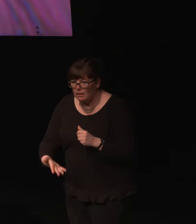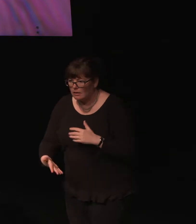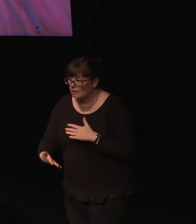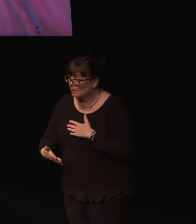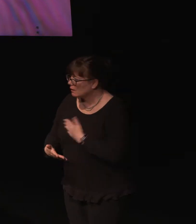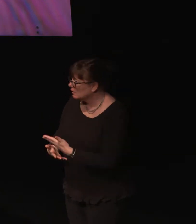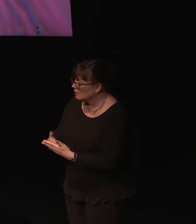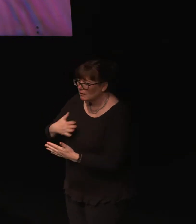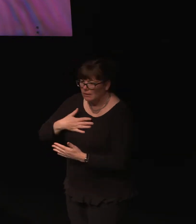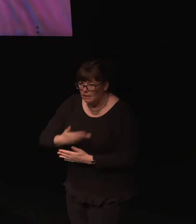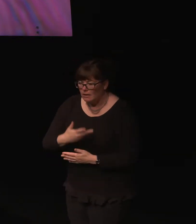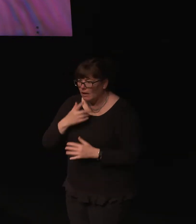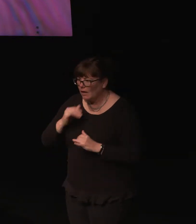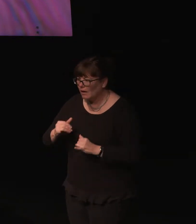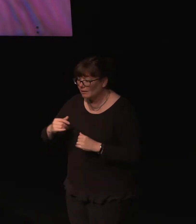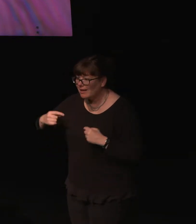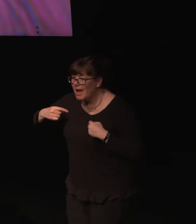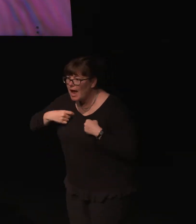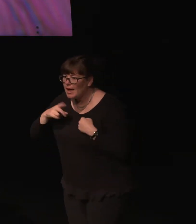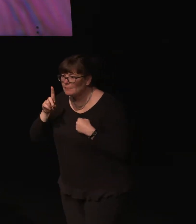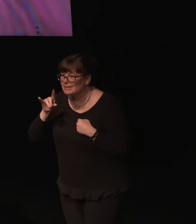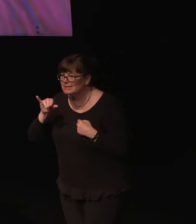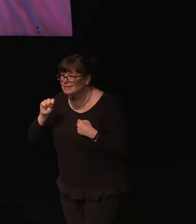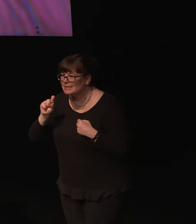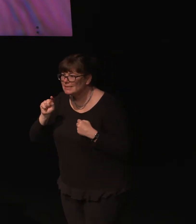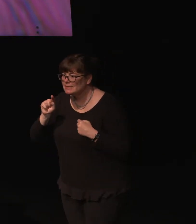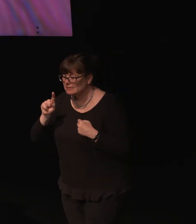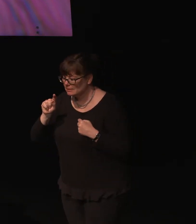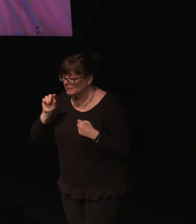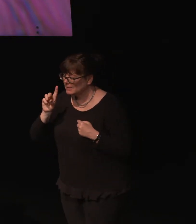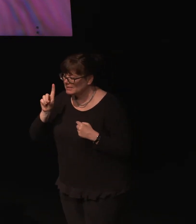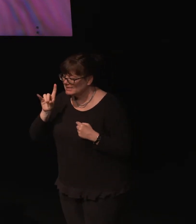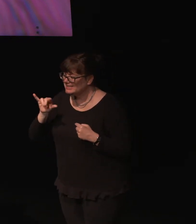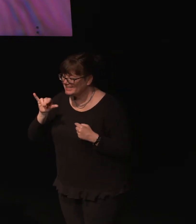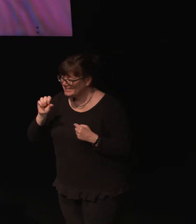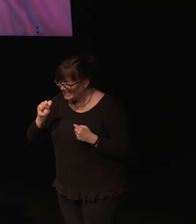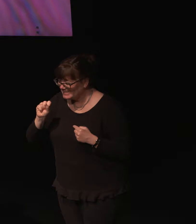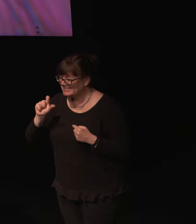I'm dyslexic and that never occurred to me until I started reading about it.